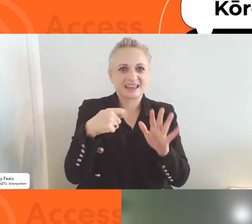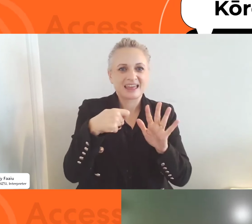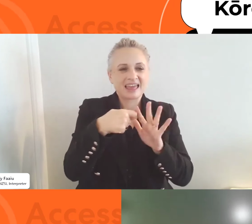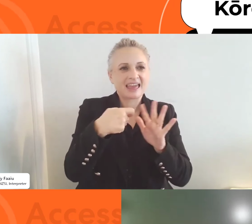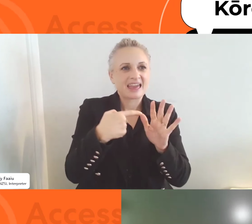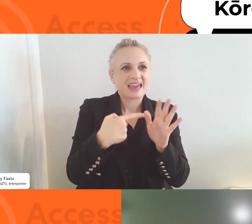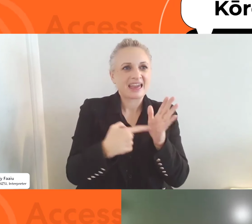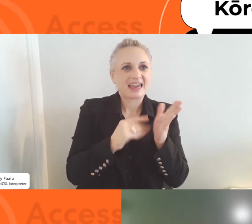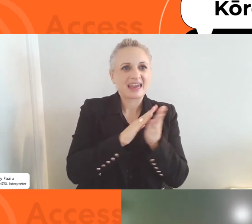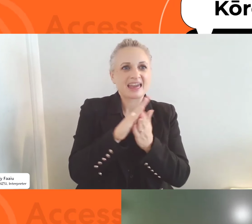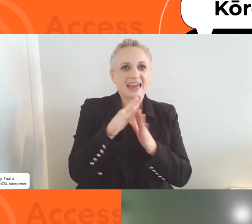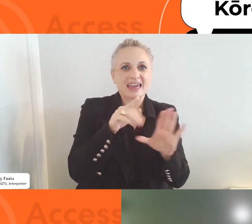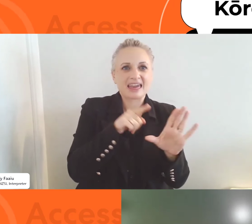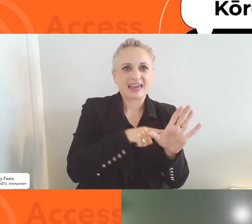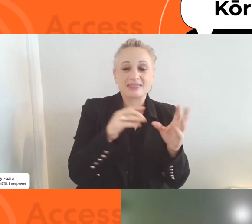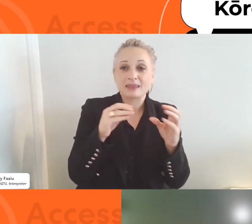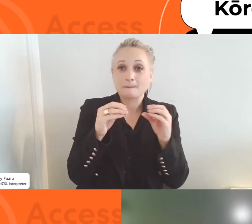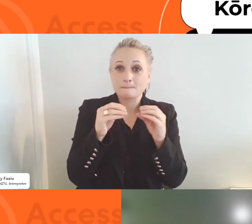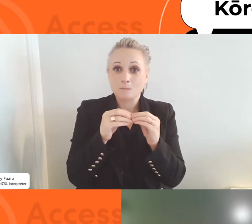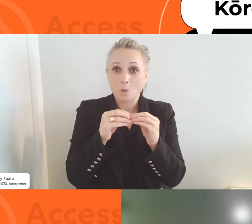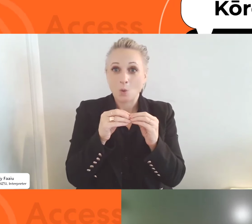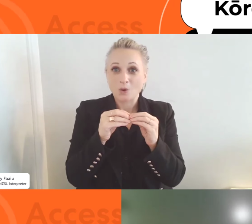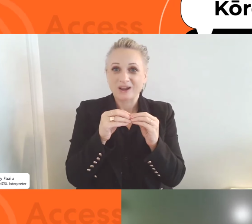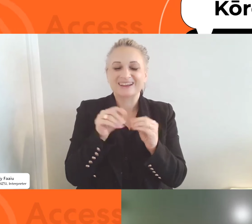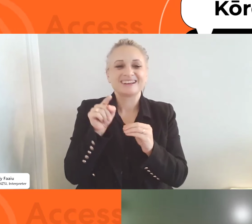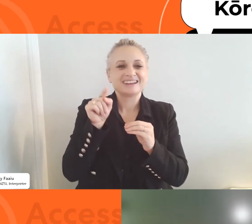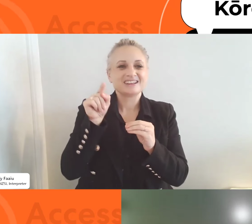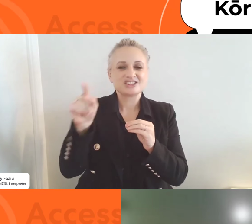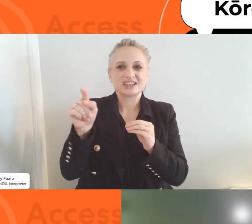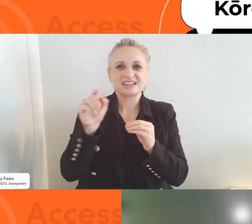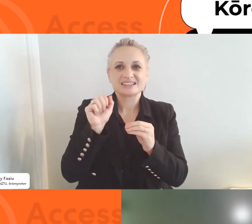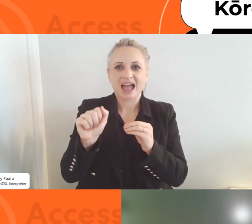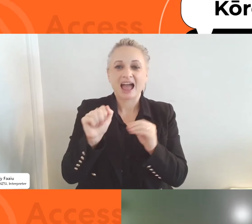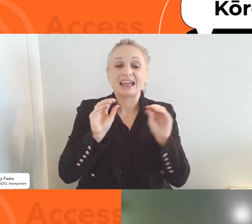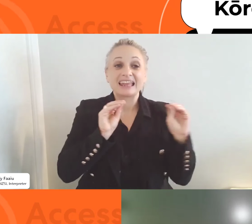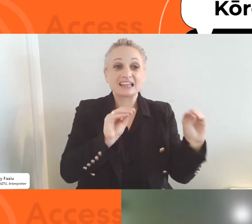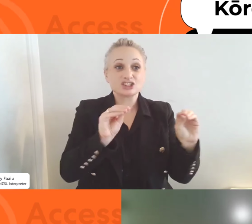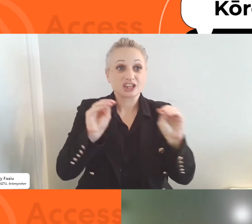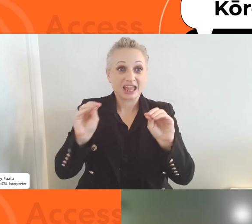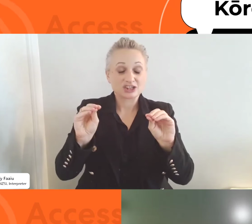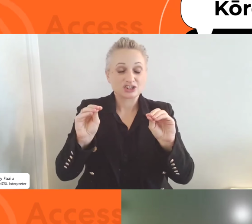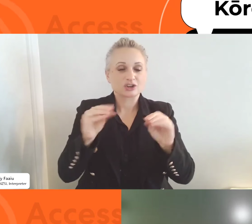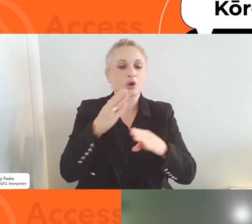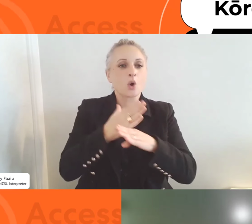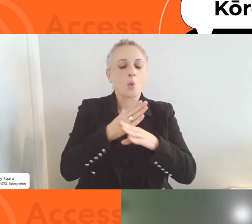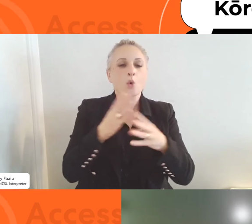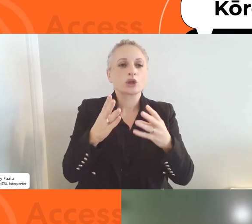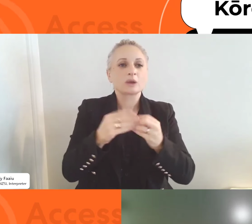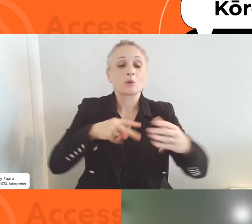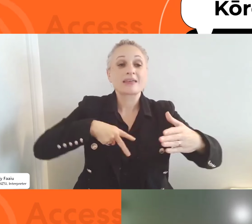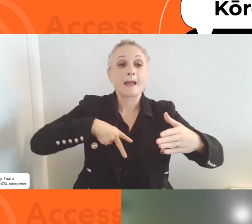advisor and educator working with Barrier Free, a branch of CCS Disability